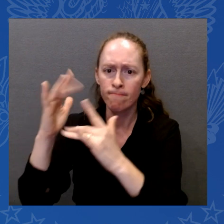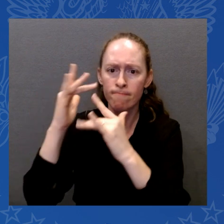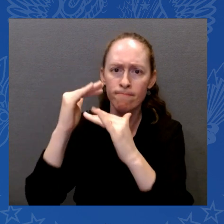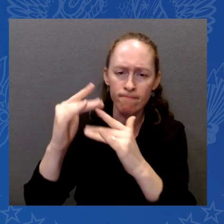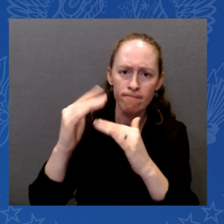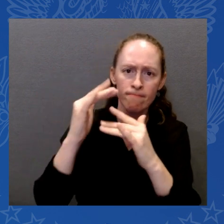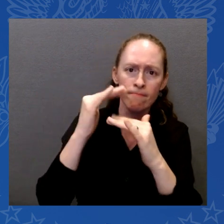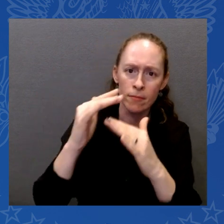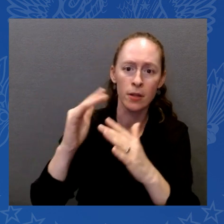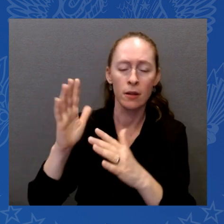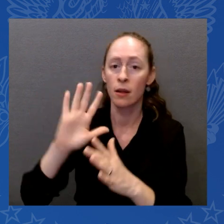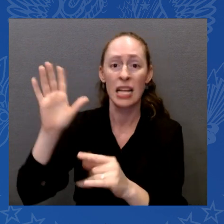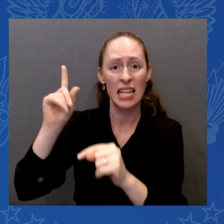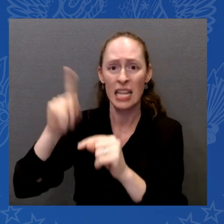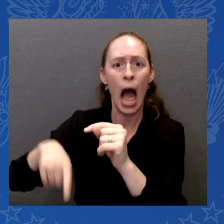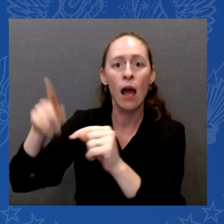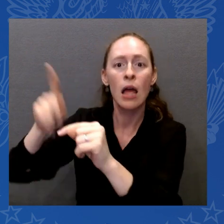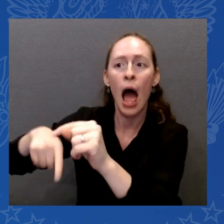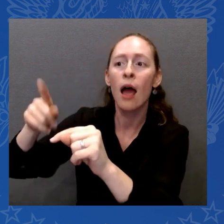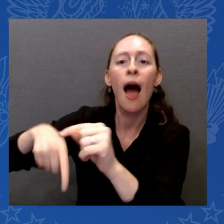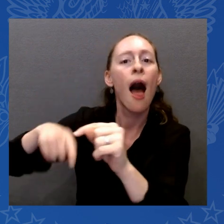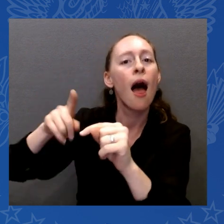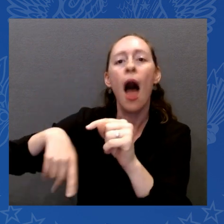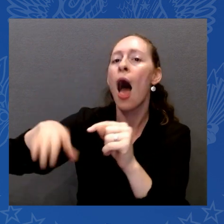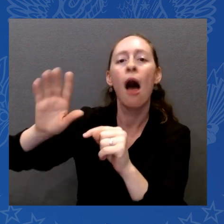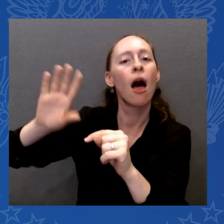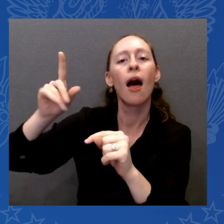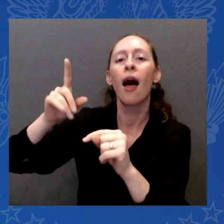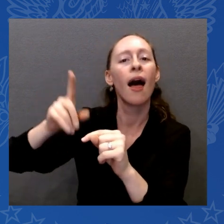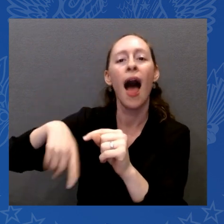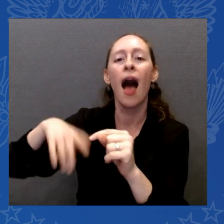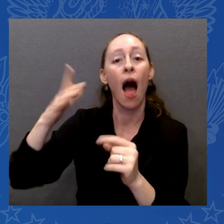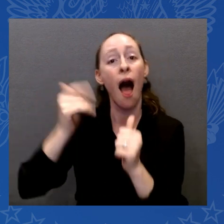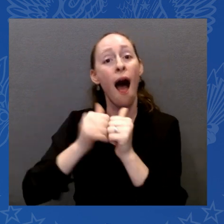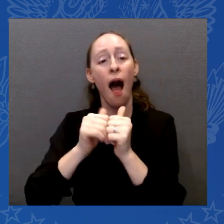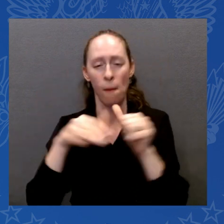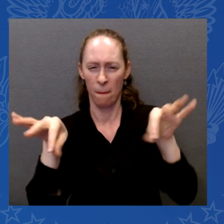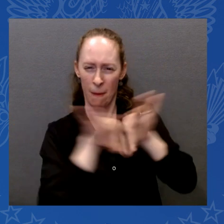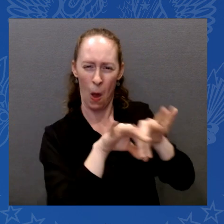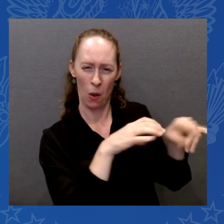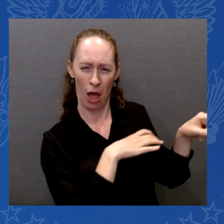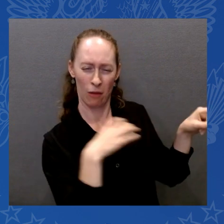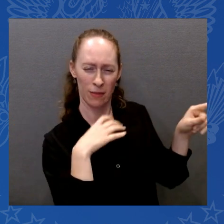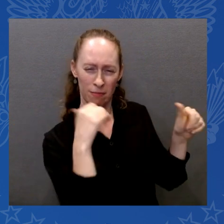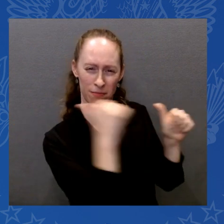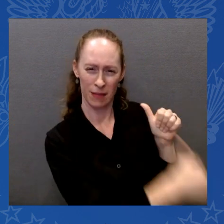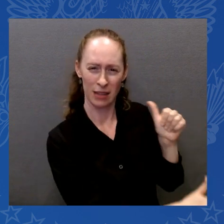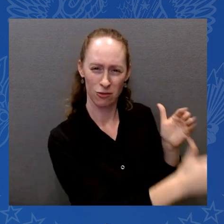So it is important for everyone to know what is at stake. To stop and reverse these attacks on women,